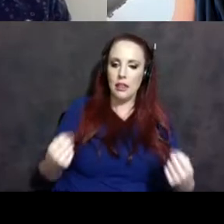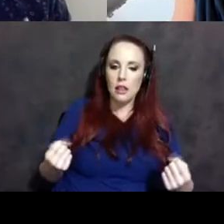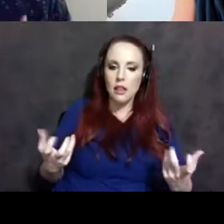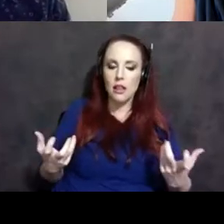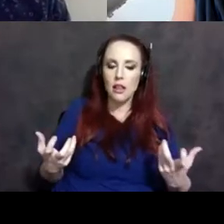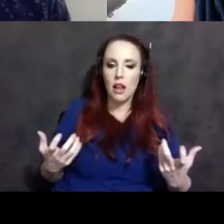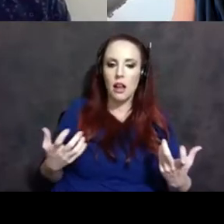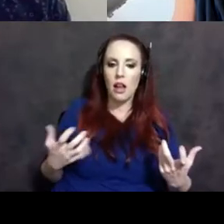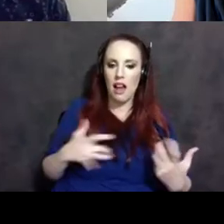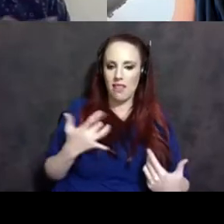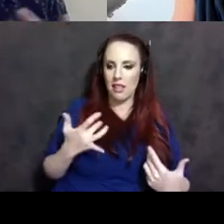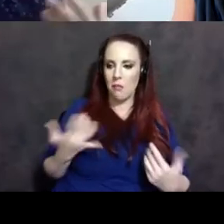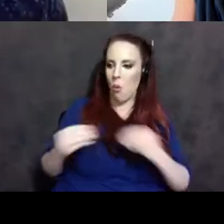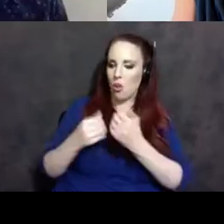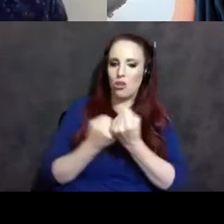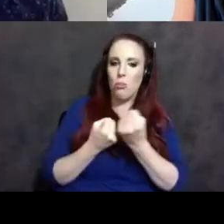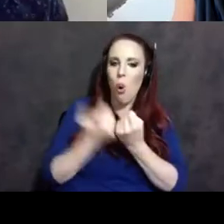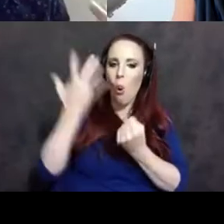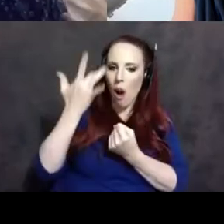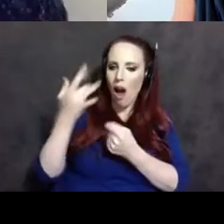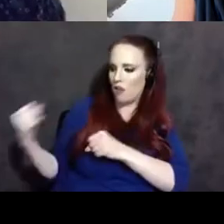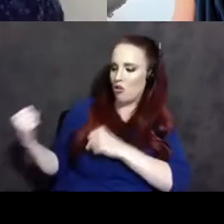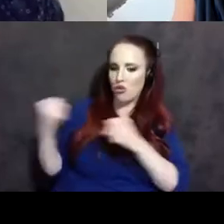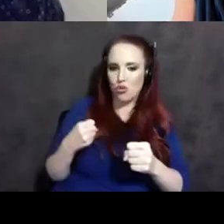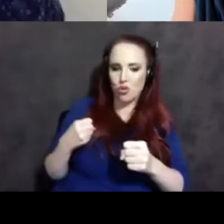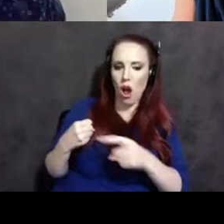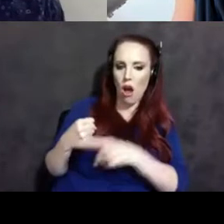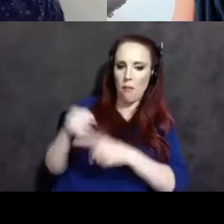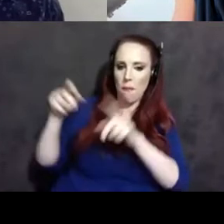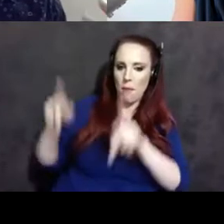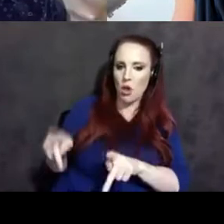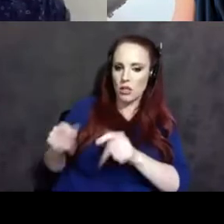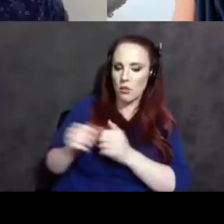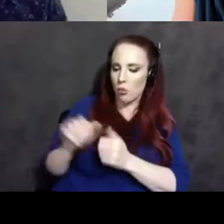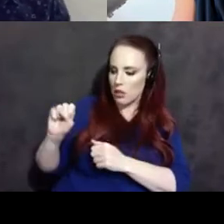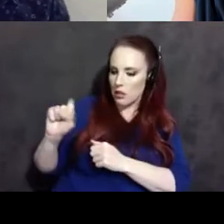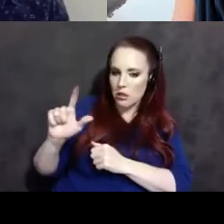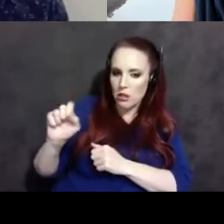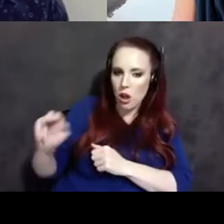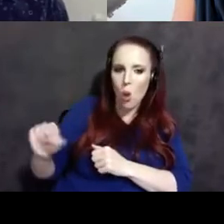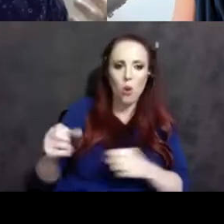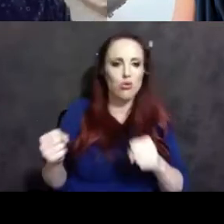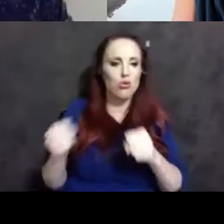myself because I have this strong person with Sloan and strong person with Madelena.